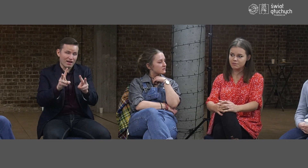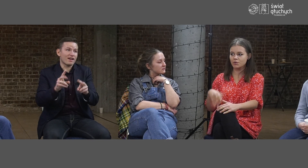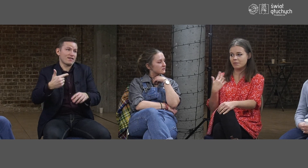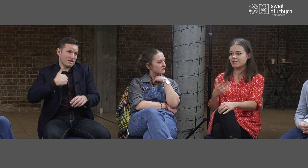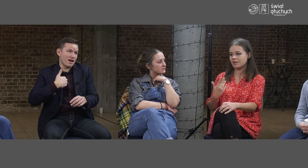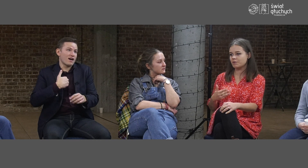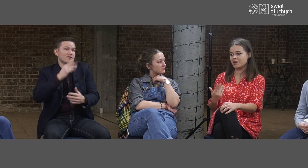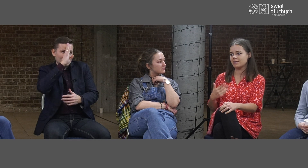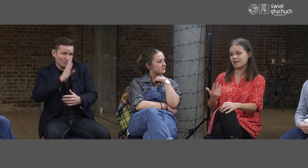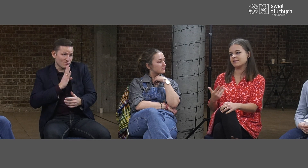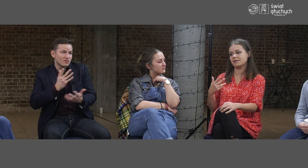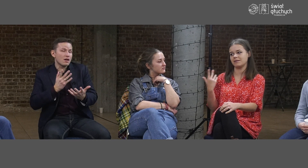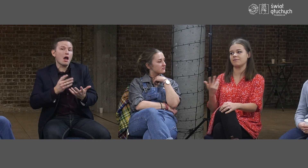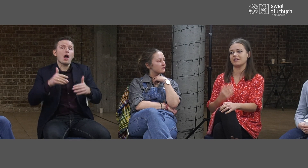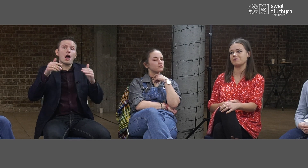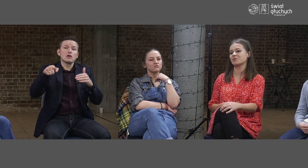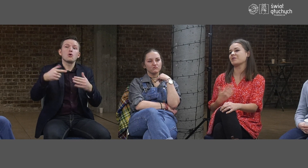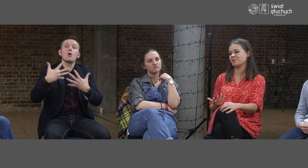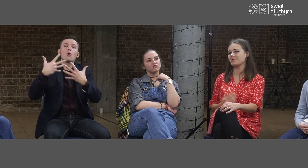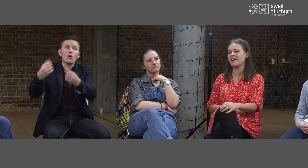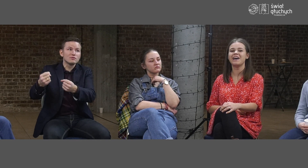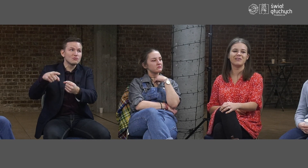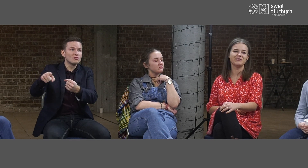The person might perceive my accent that way, and in this way, I educate people